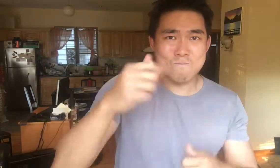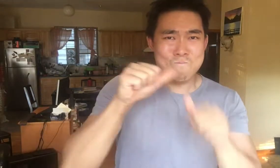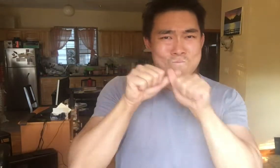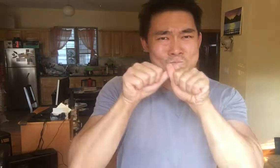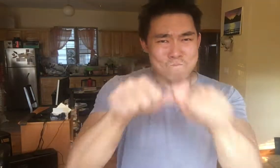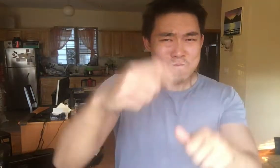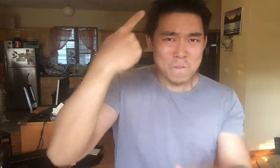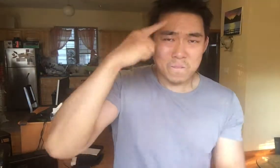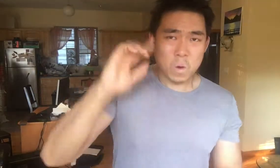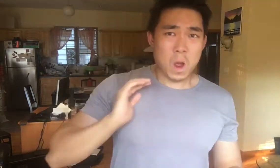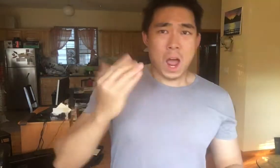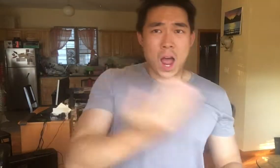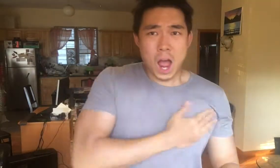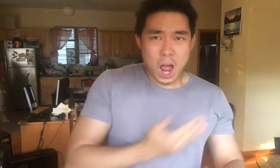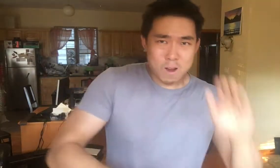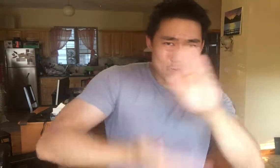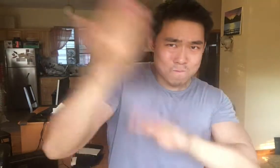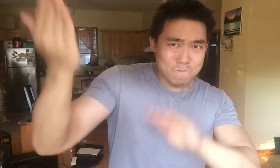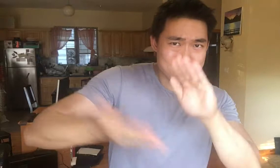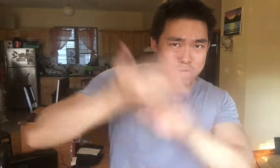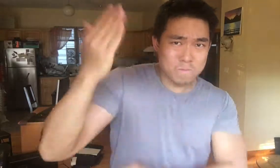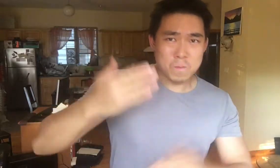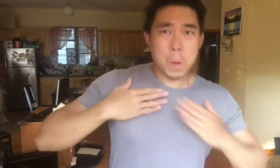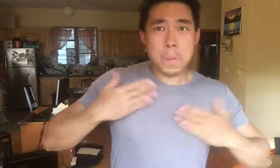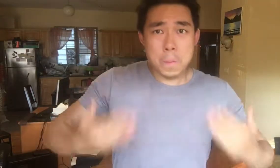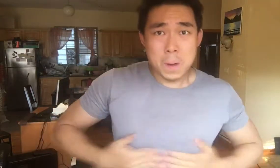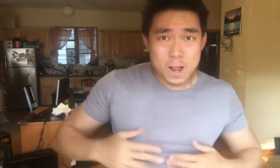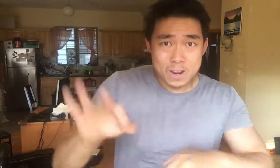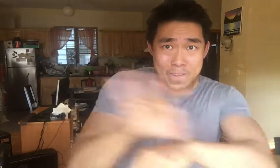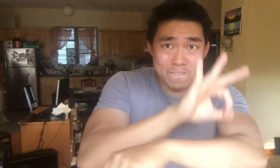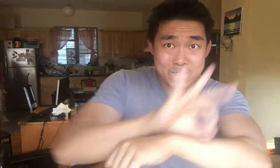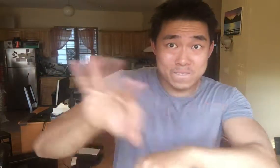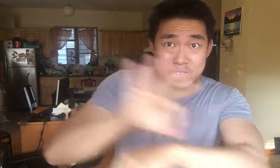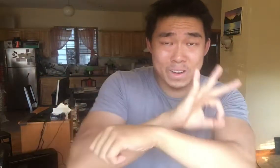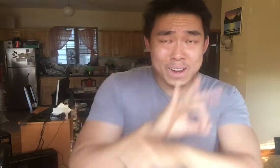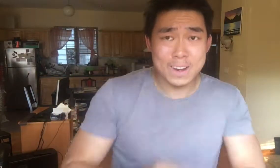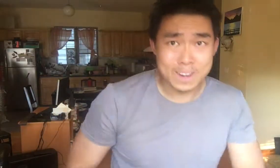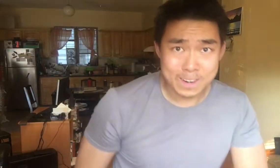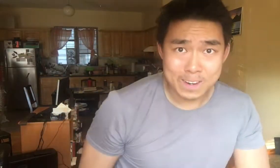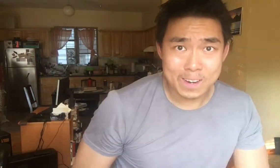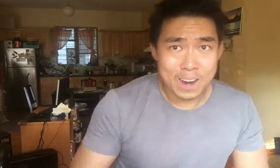They are critical for our body's functioning.